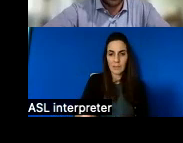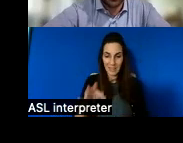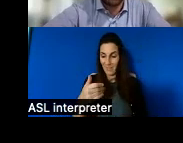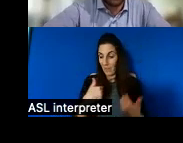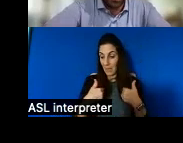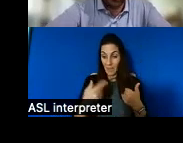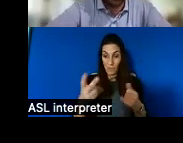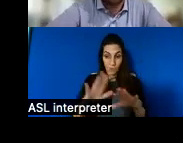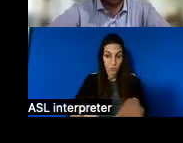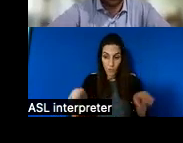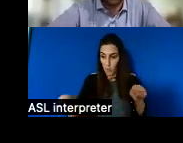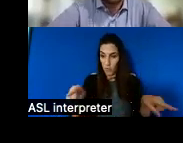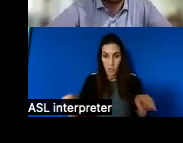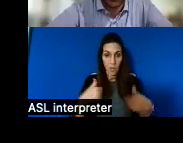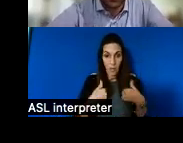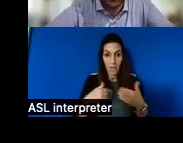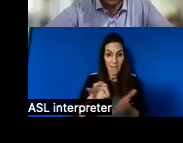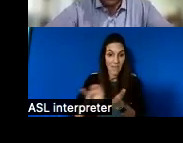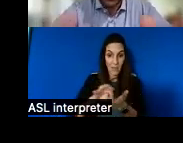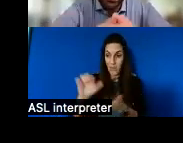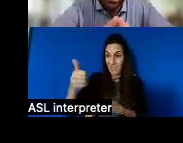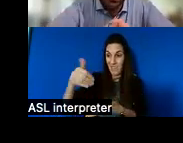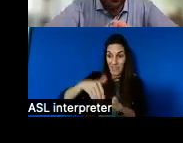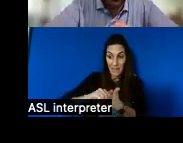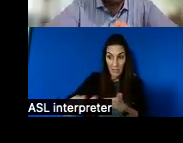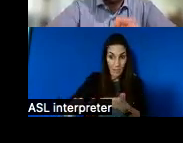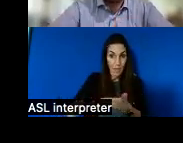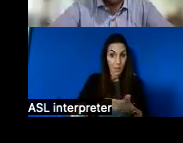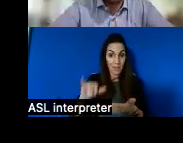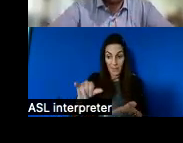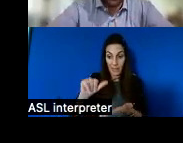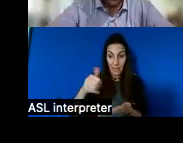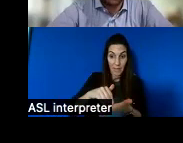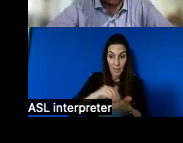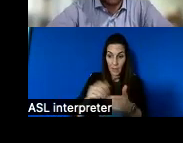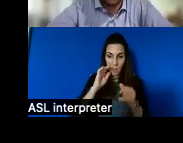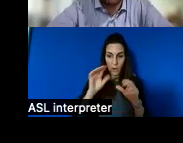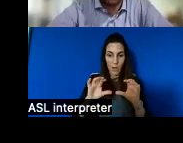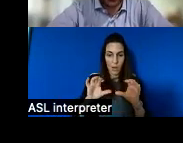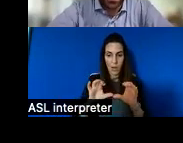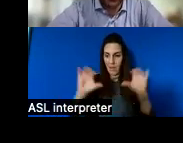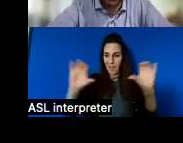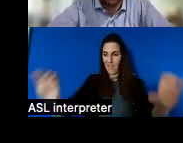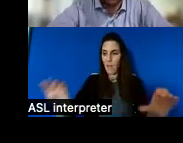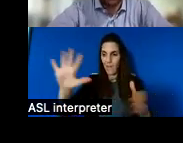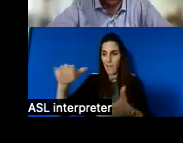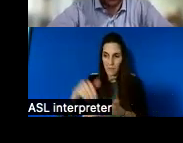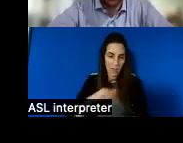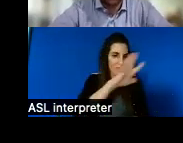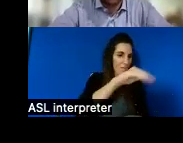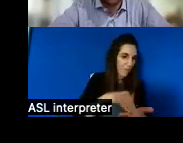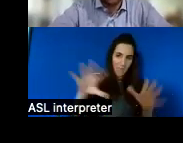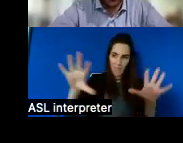I have an account with 10 grand in it it's going to force $5,000 to each of my kids 5050 and that